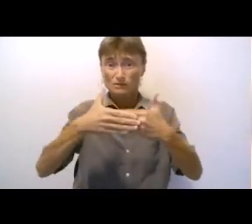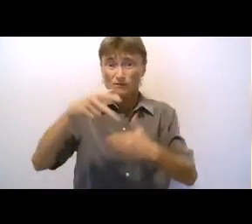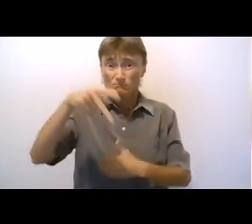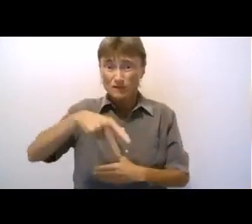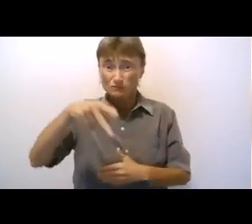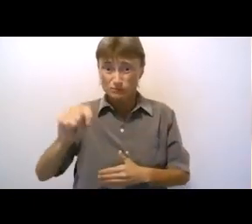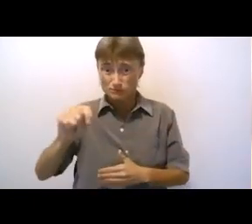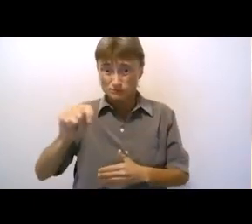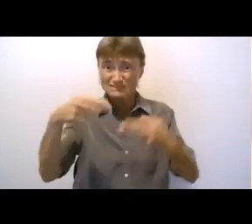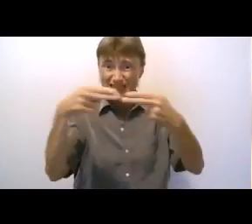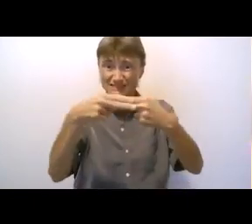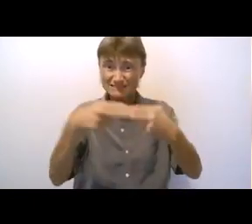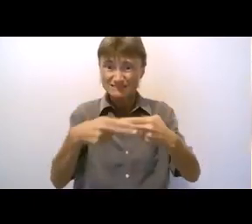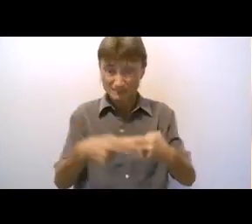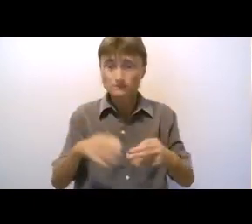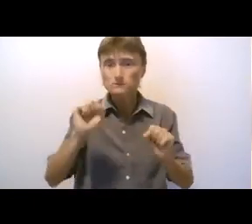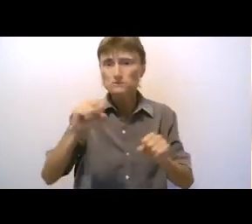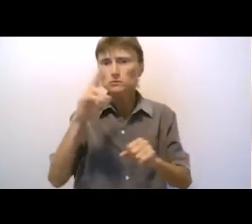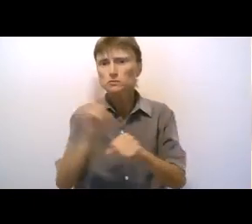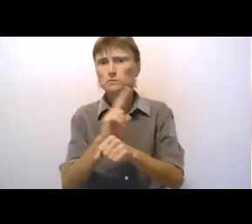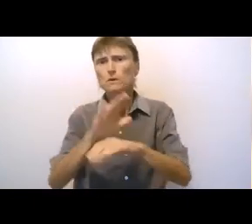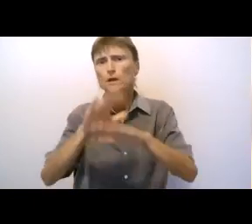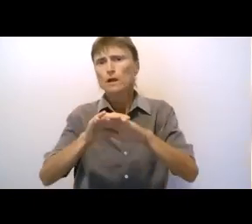needed. We are also using a transcription app called